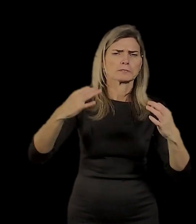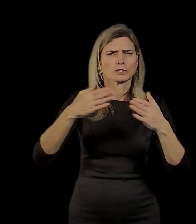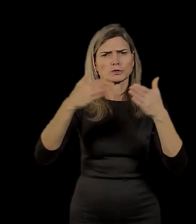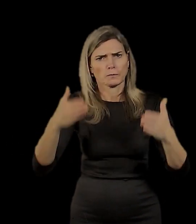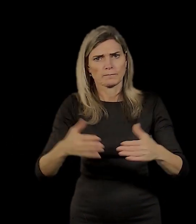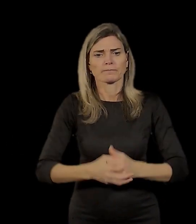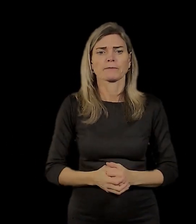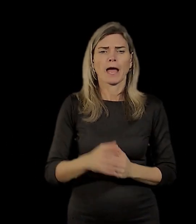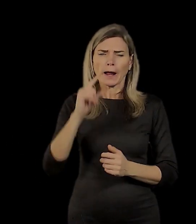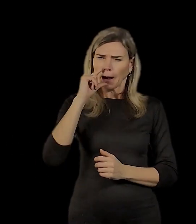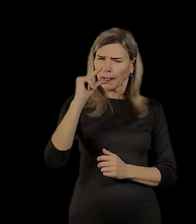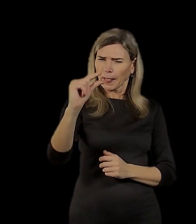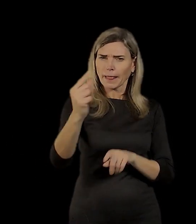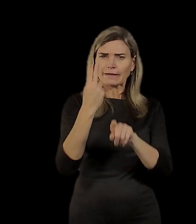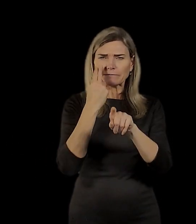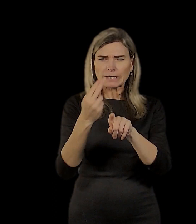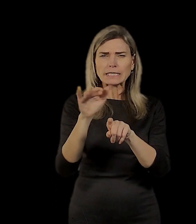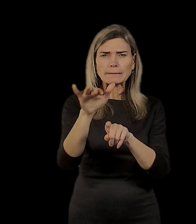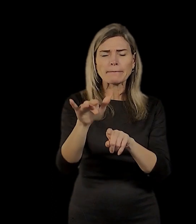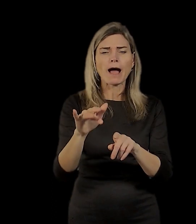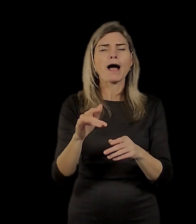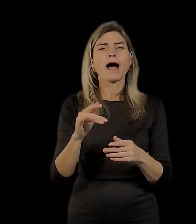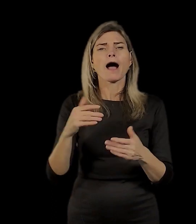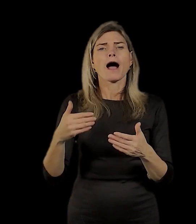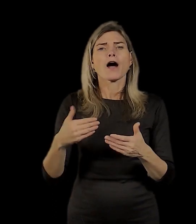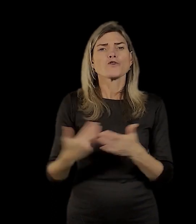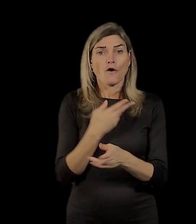the existing track above ground with the center of the sugar refinery square.